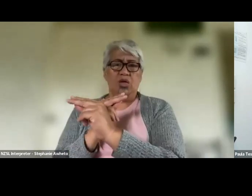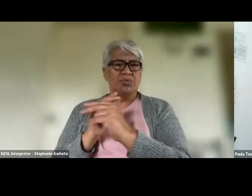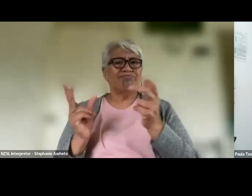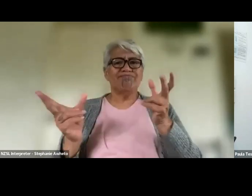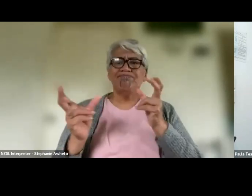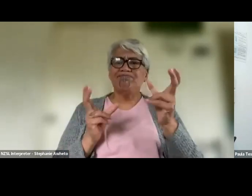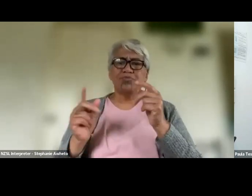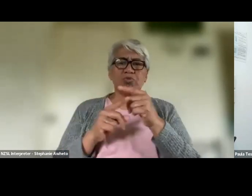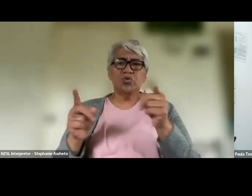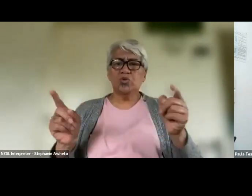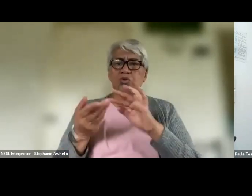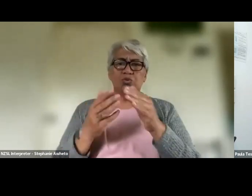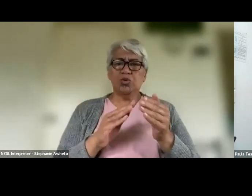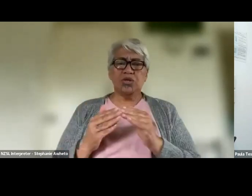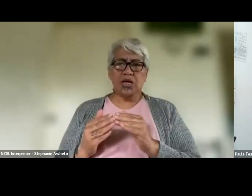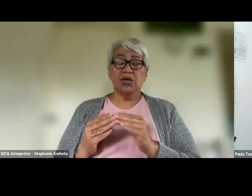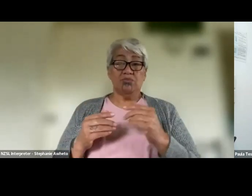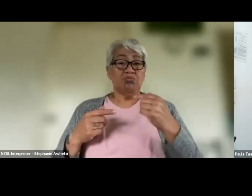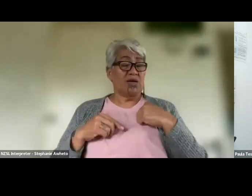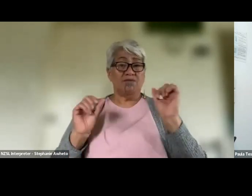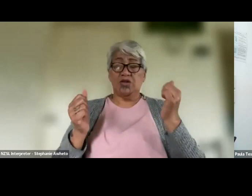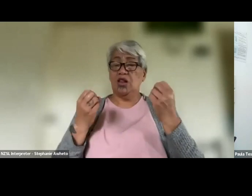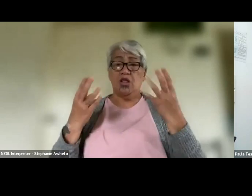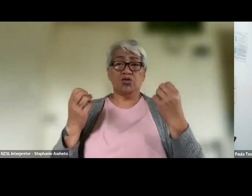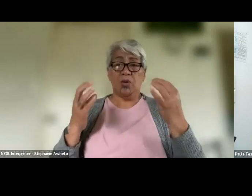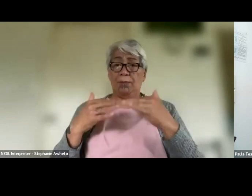I’ve had many, many public engagements around the country